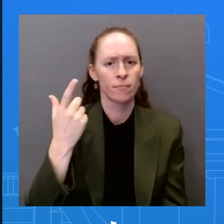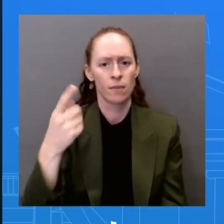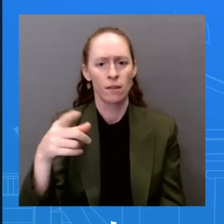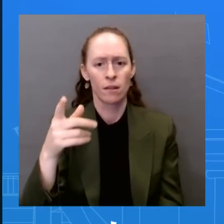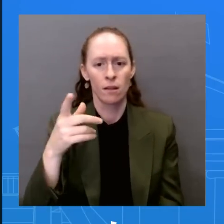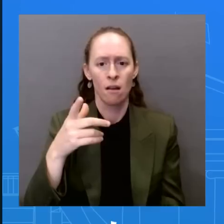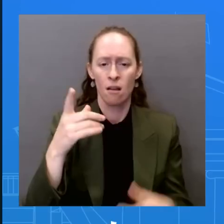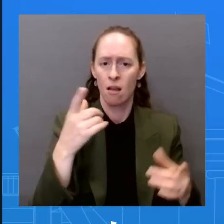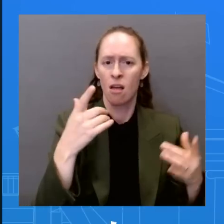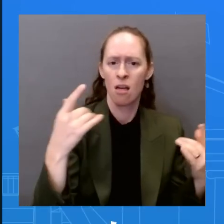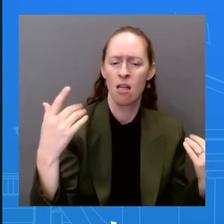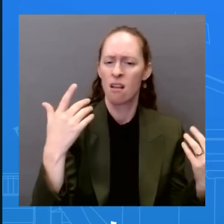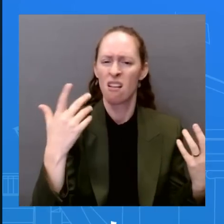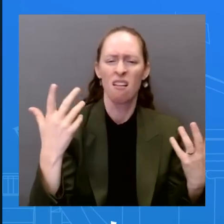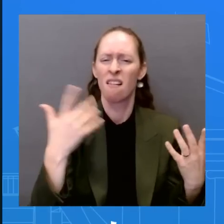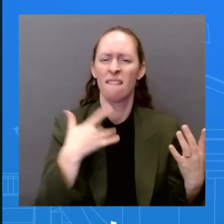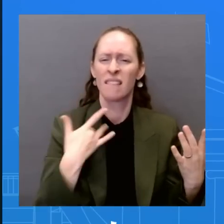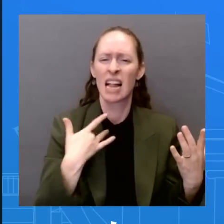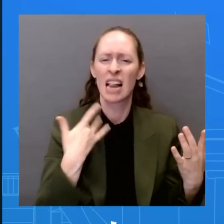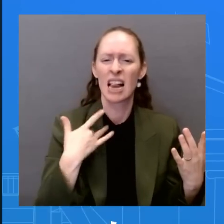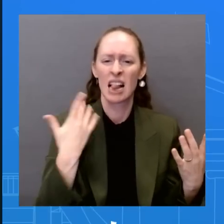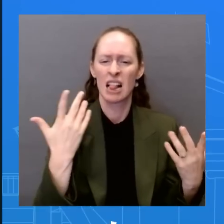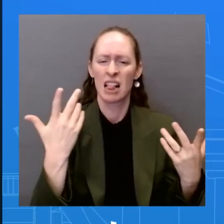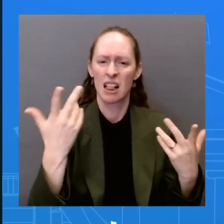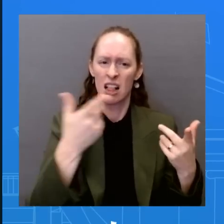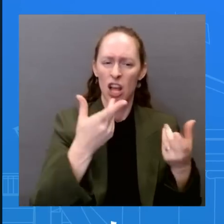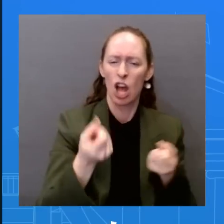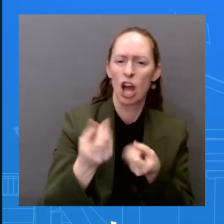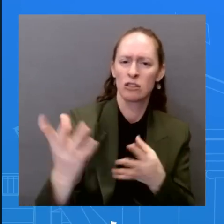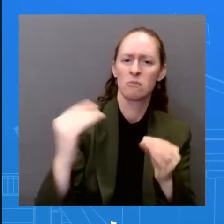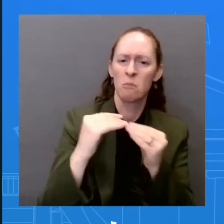is that he was talking to a majority of the country who --